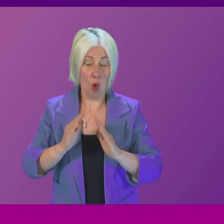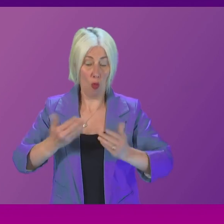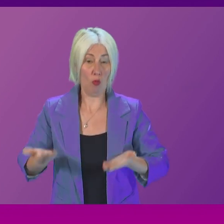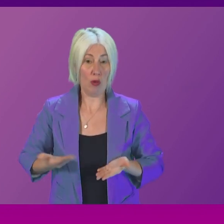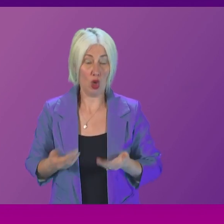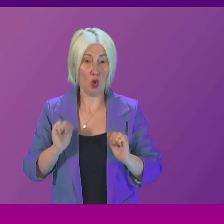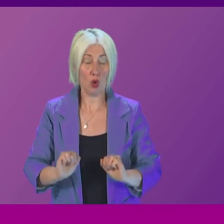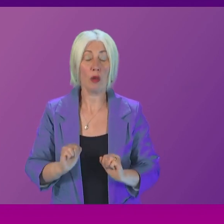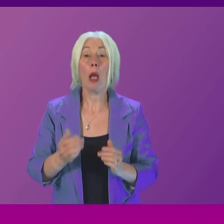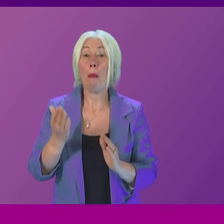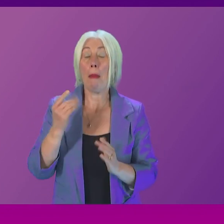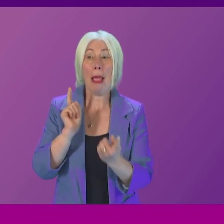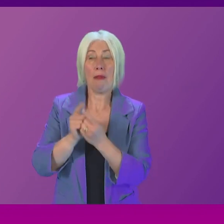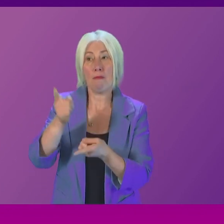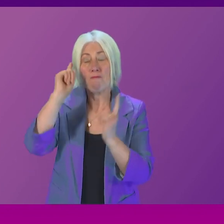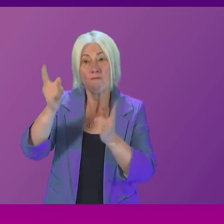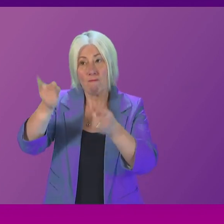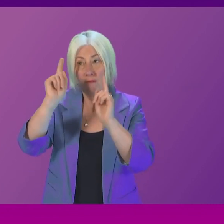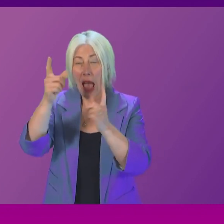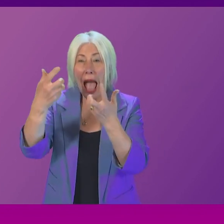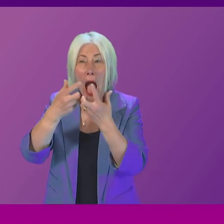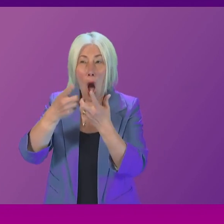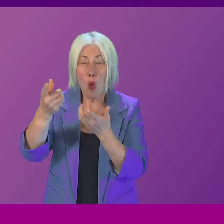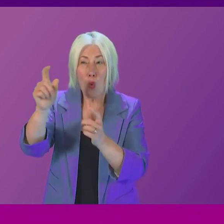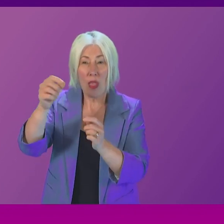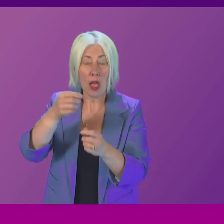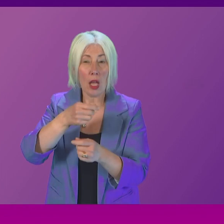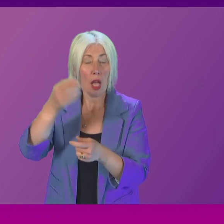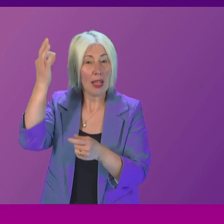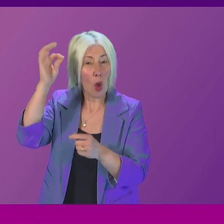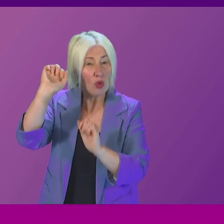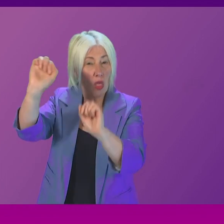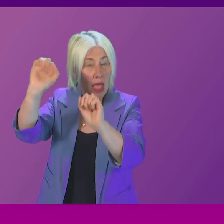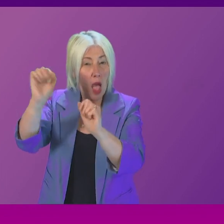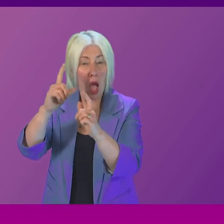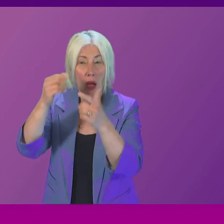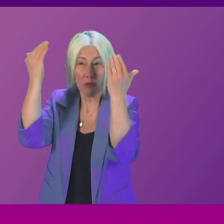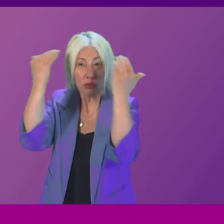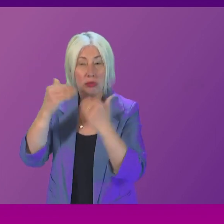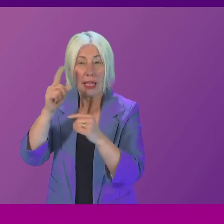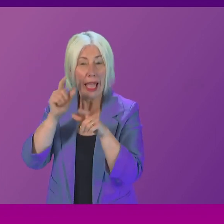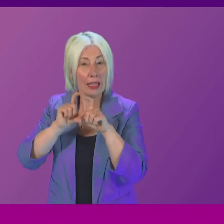Dorrian to discuss how the council plans to keep the guideline under review.